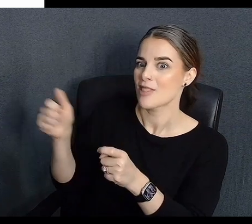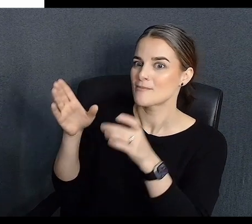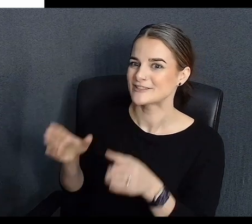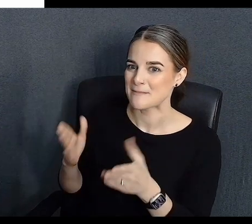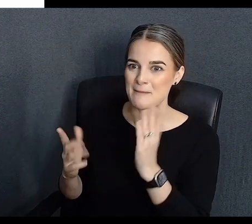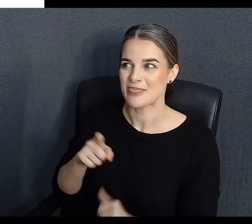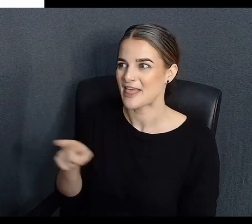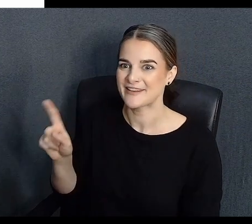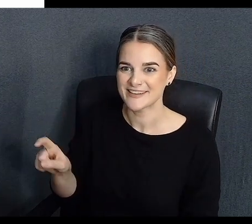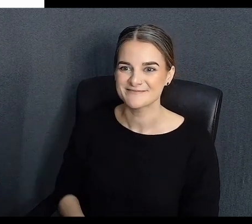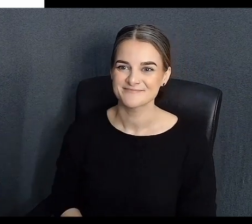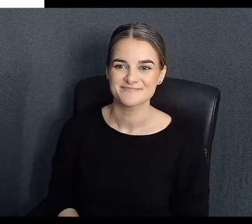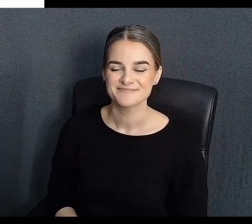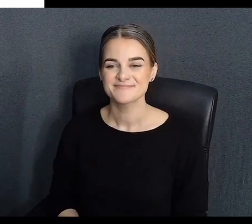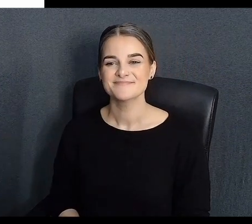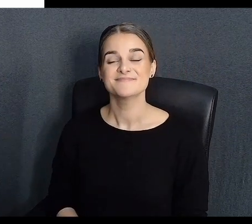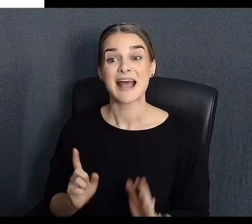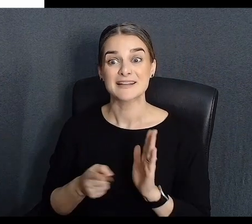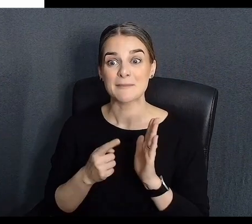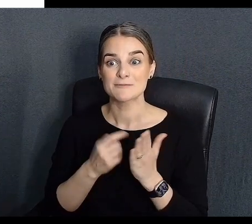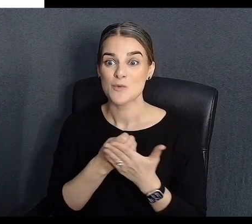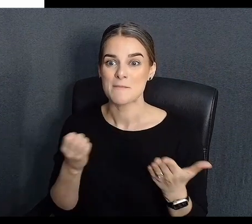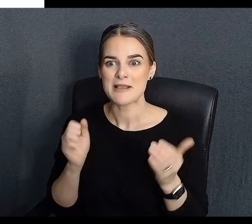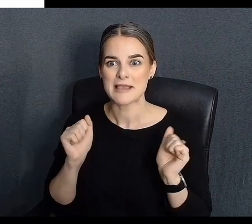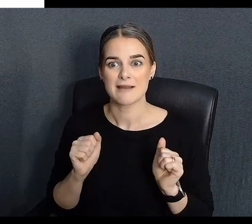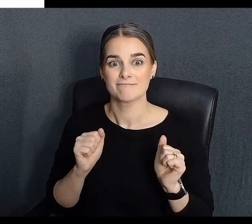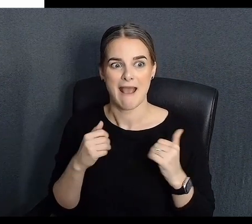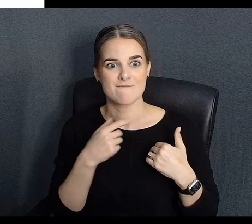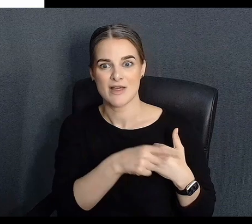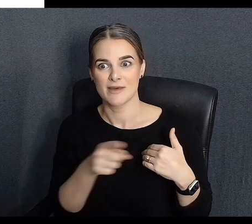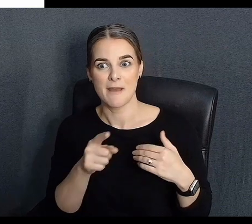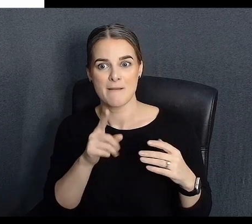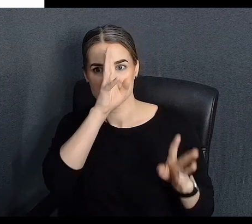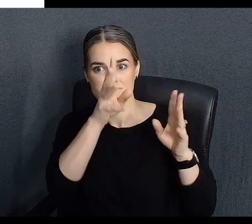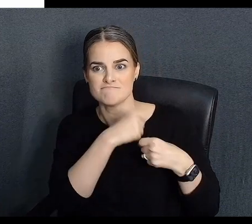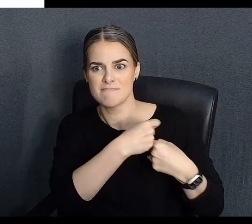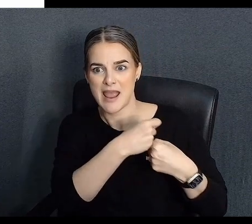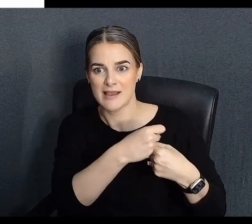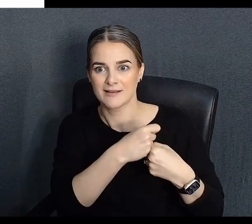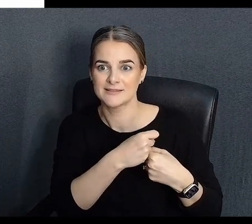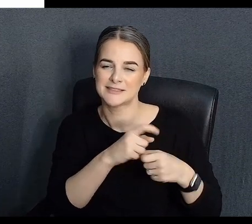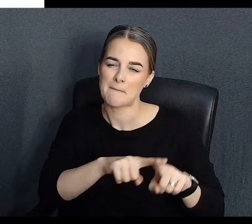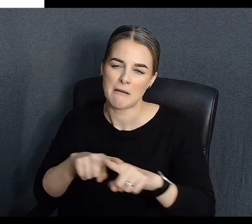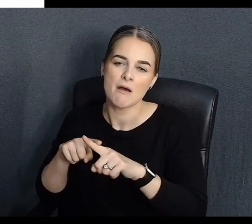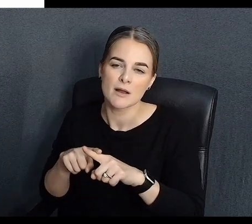made depending on what it is. I would say, it might be really difficult to make a fancy,